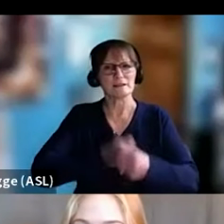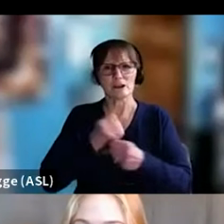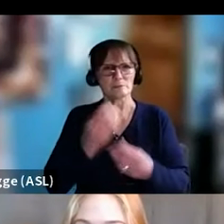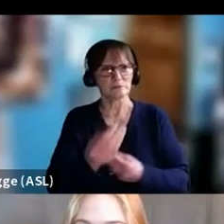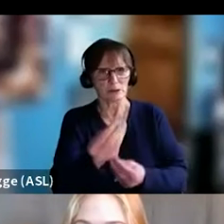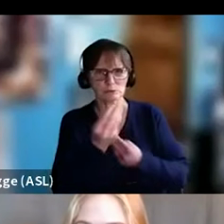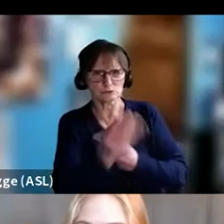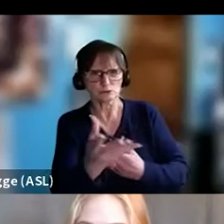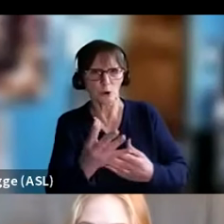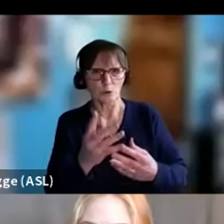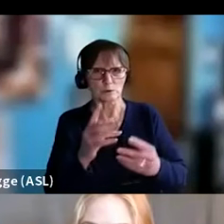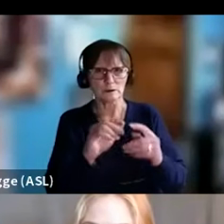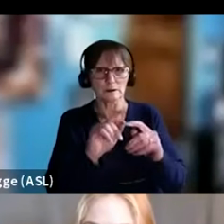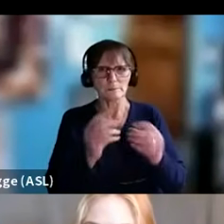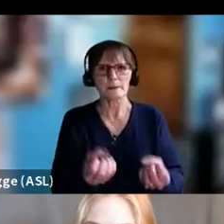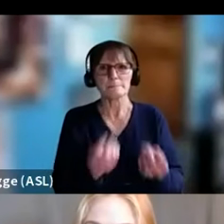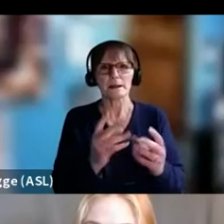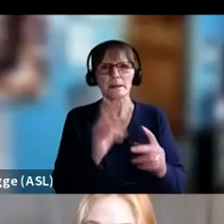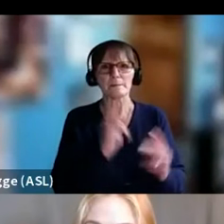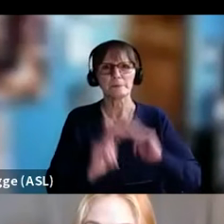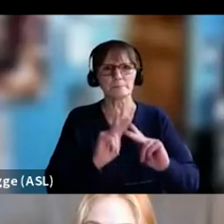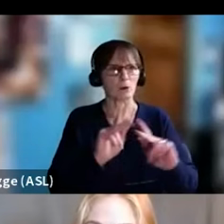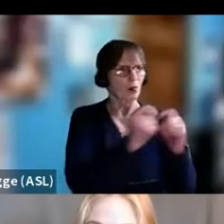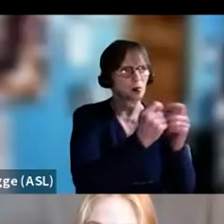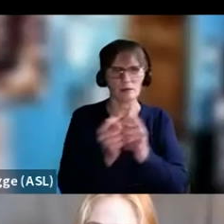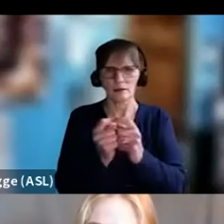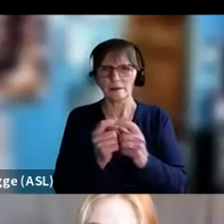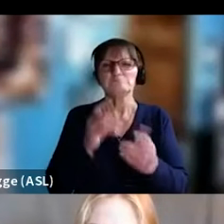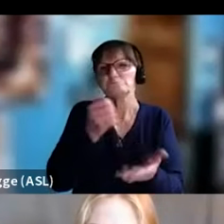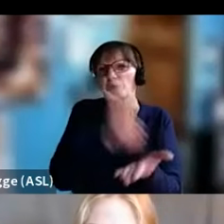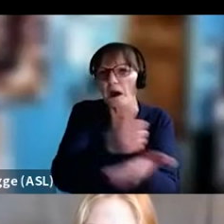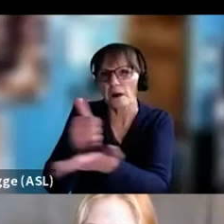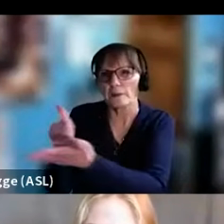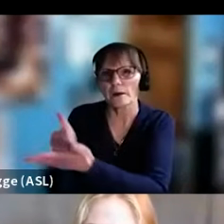that they're gonna help them. And for many years they continued to experience homelessness.